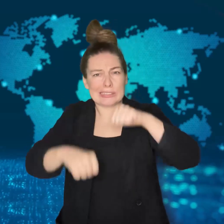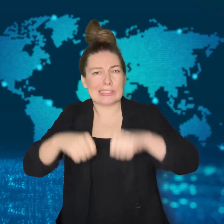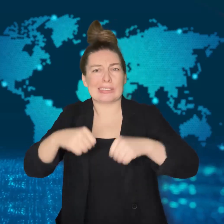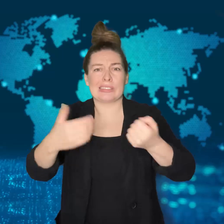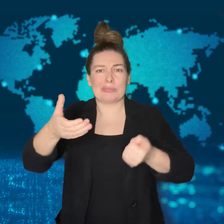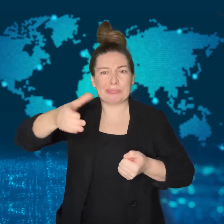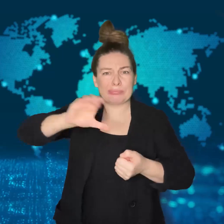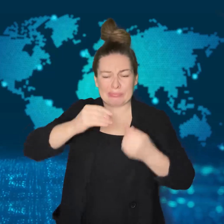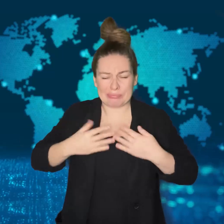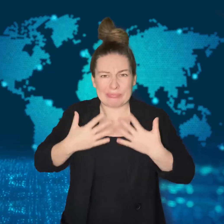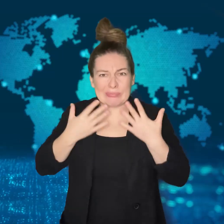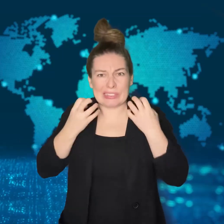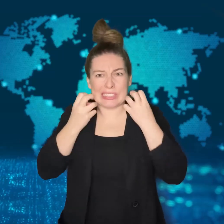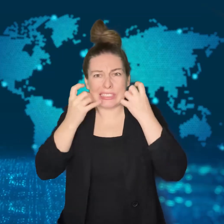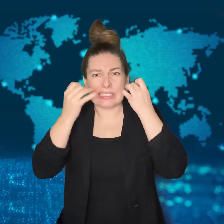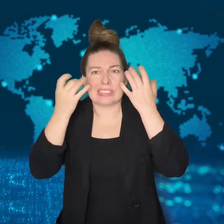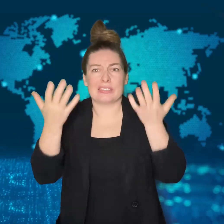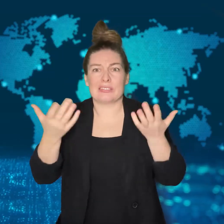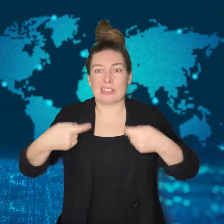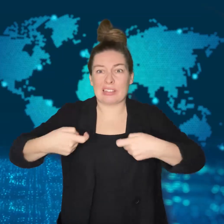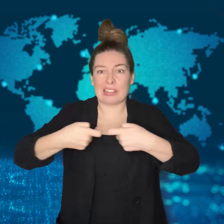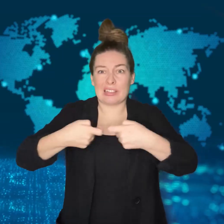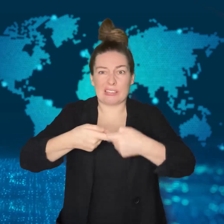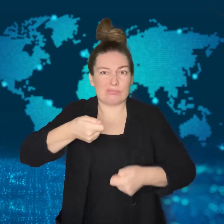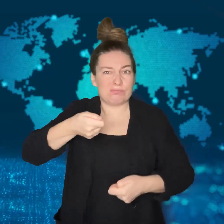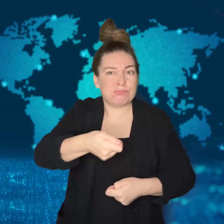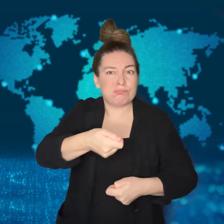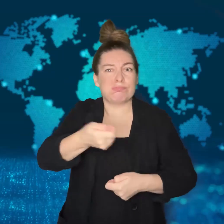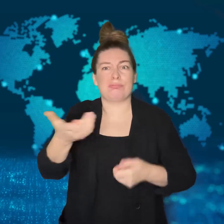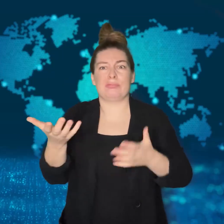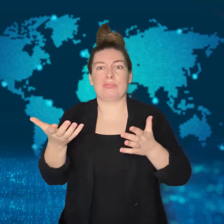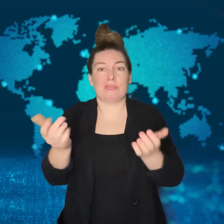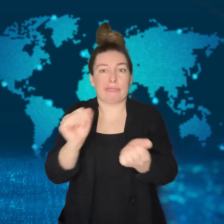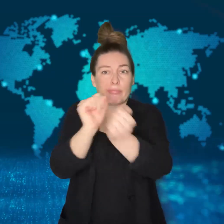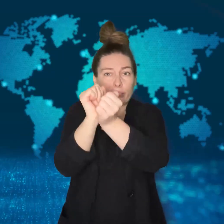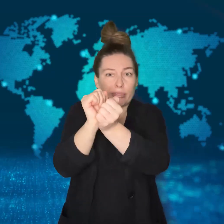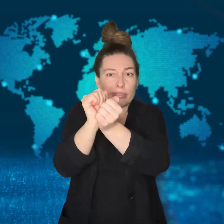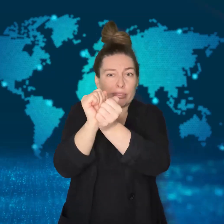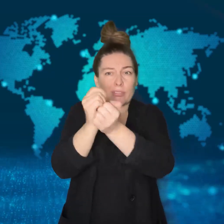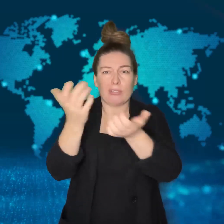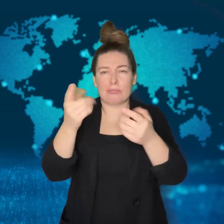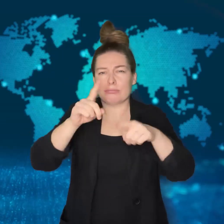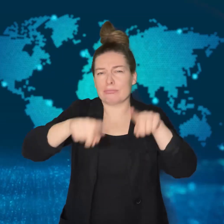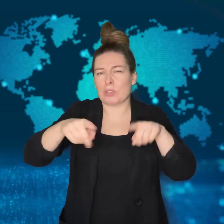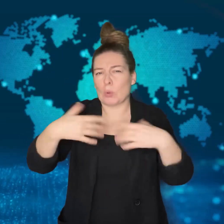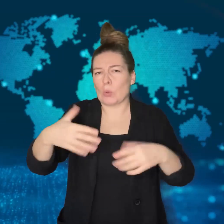There have been reports that those in that prison have been tortured,